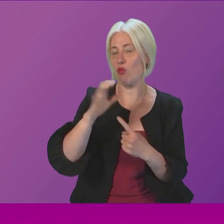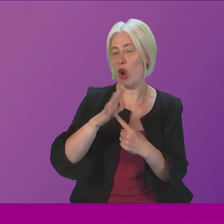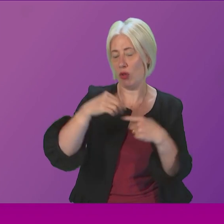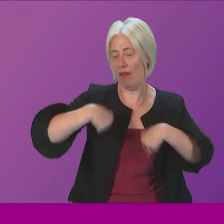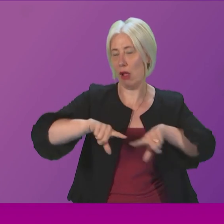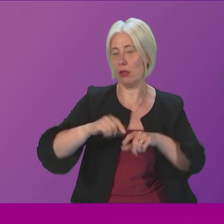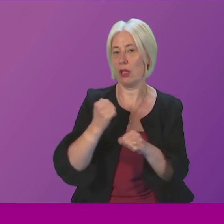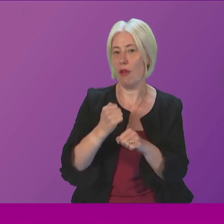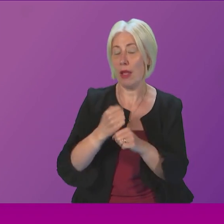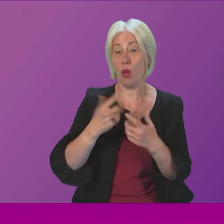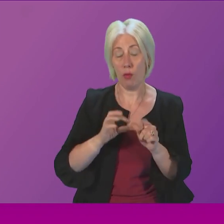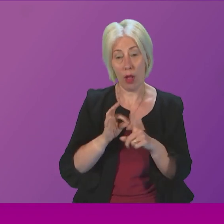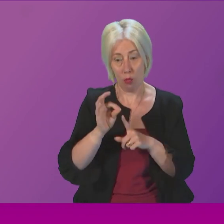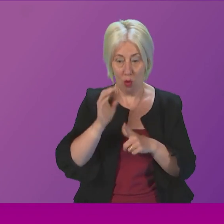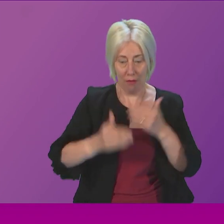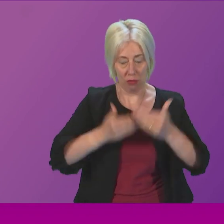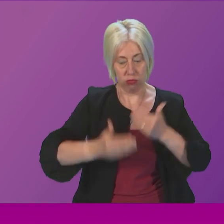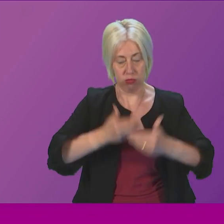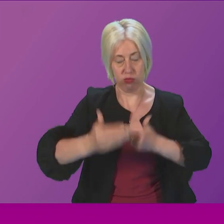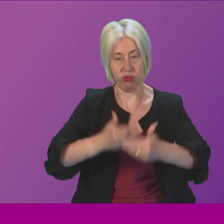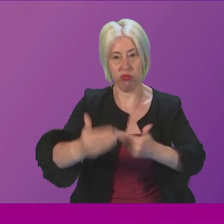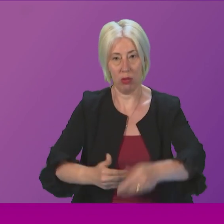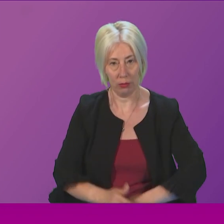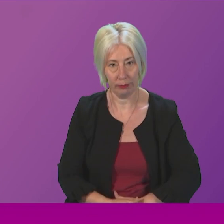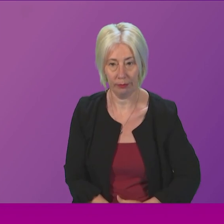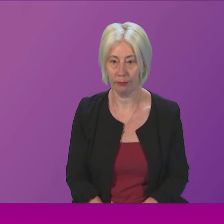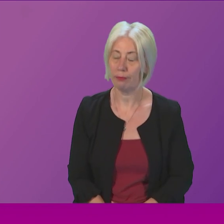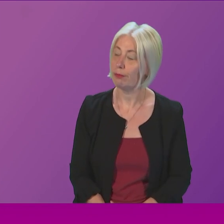We will continue to make progress on that priority.